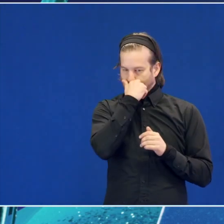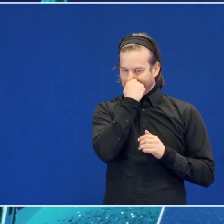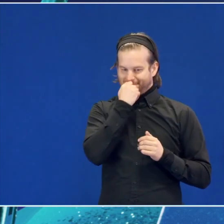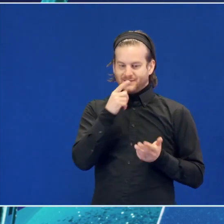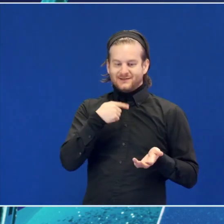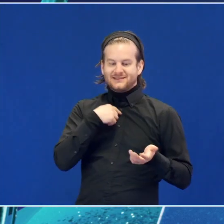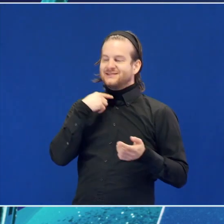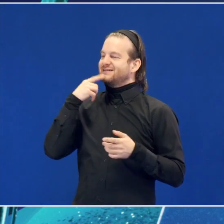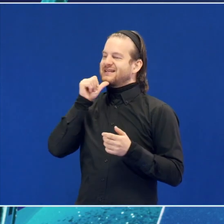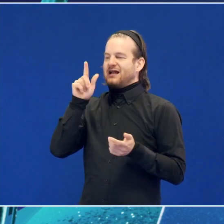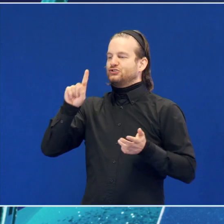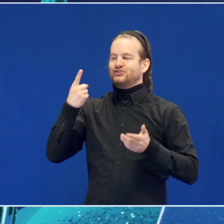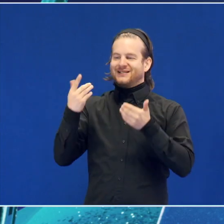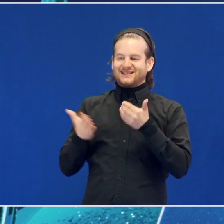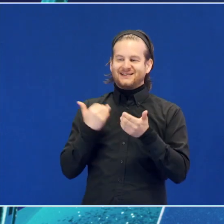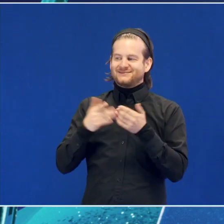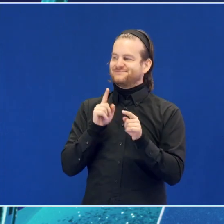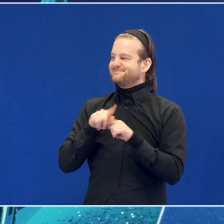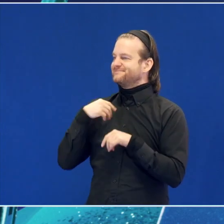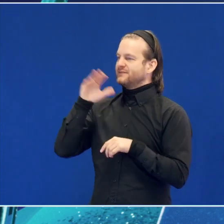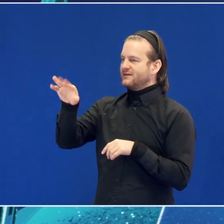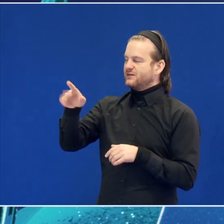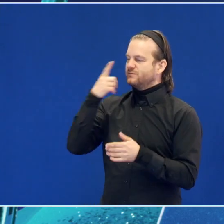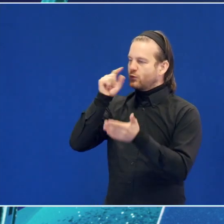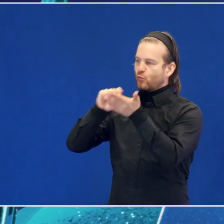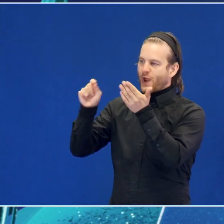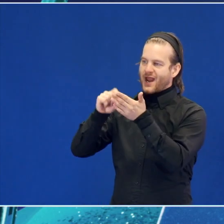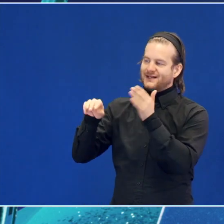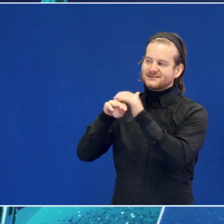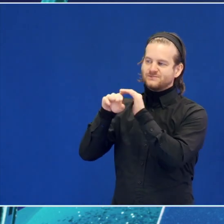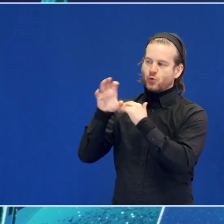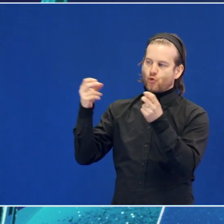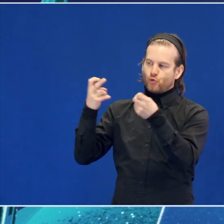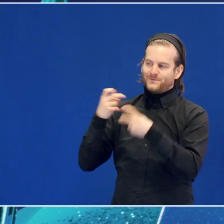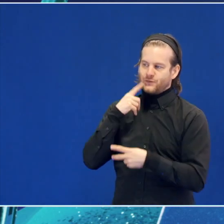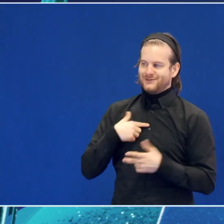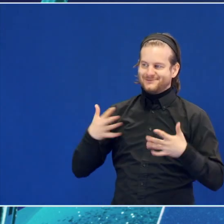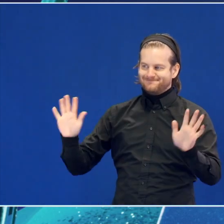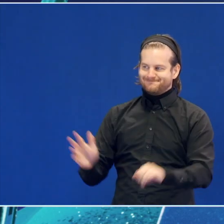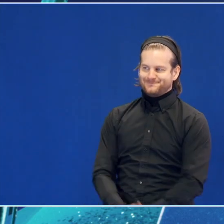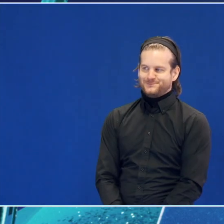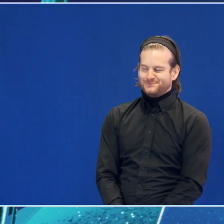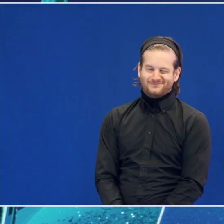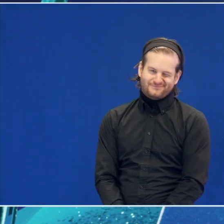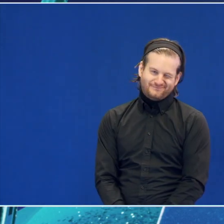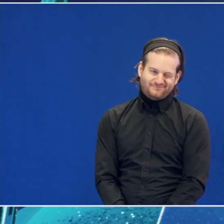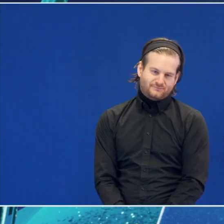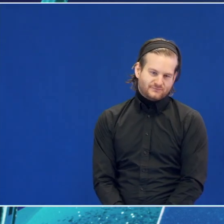I think that puts a lot of pressure on the user and a lot